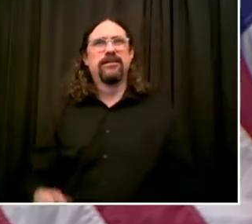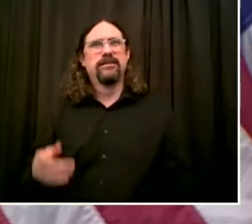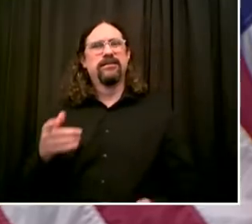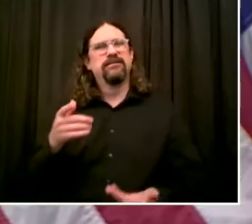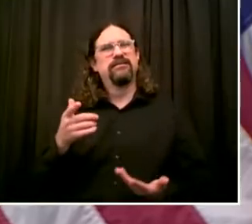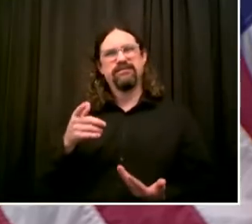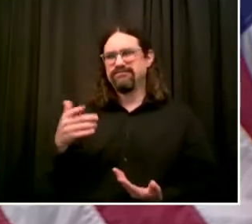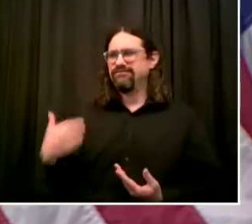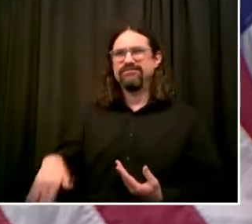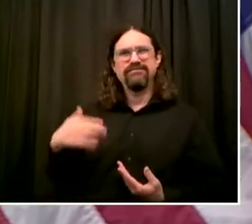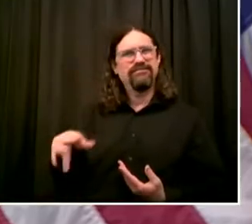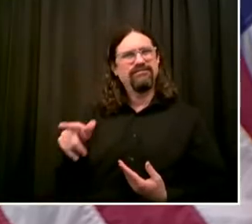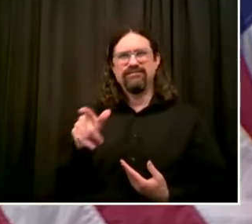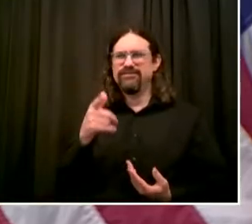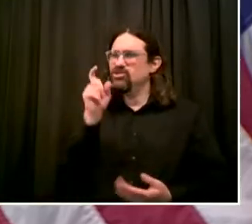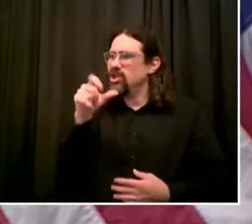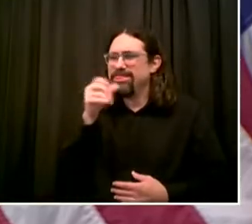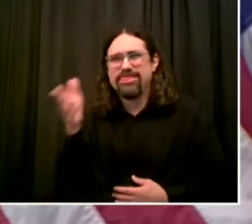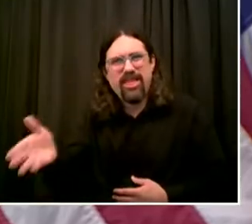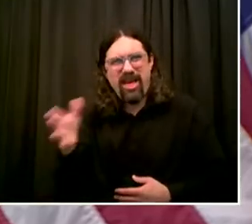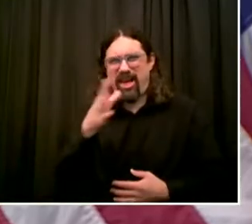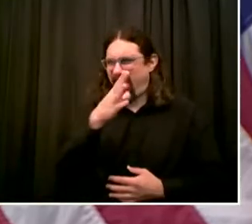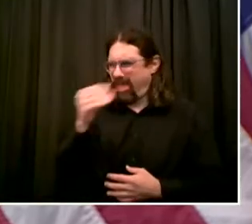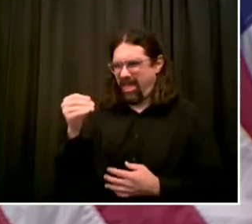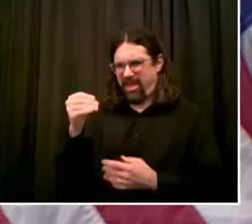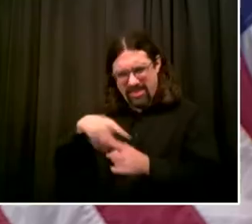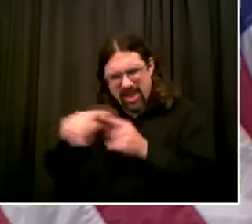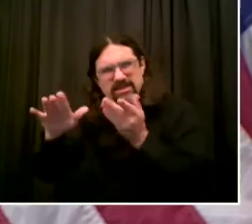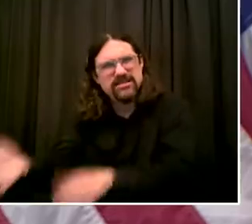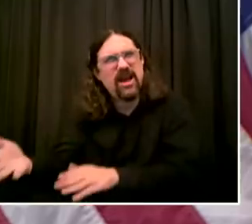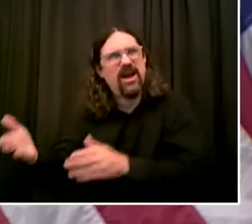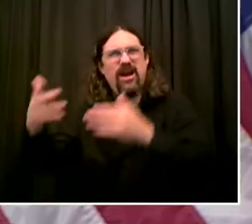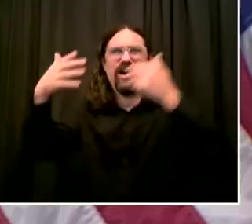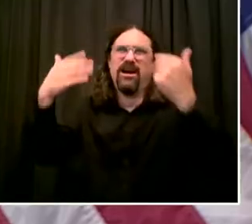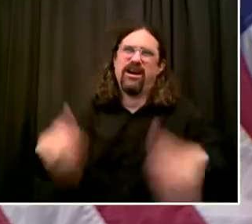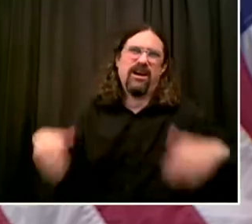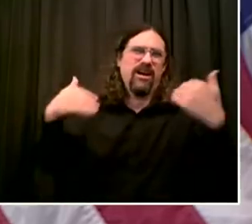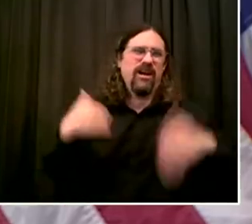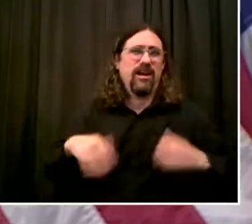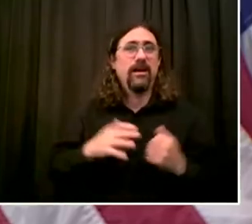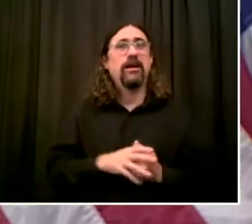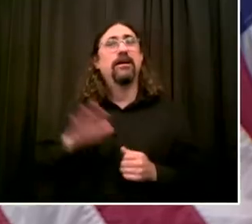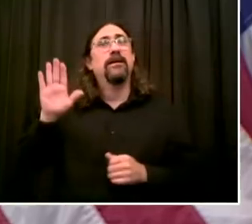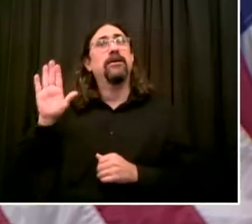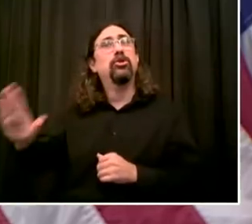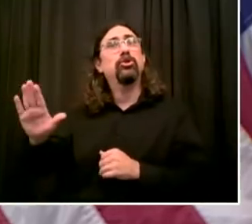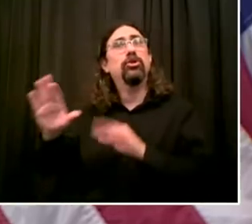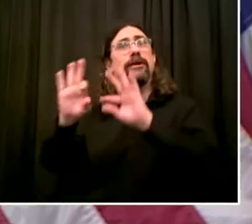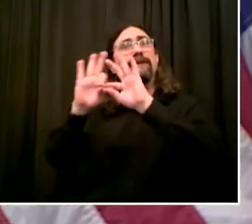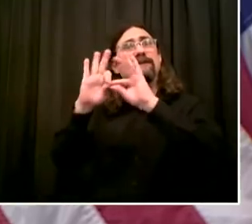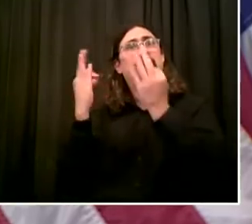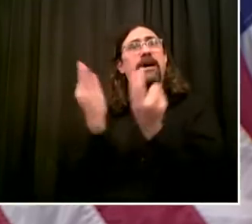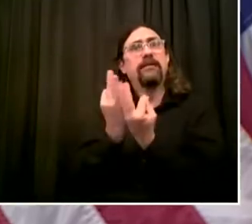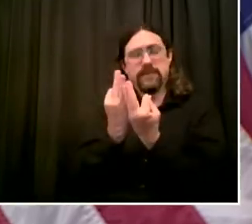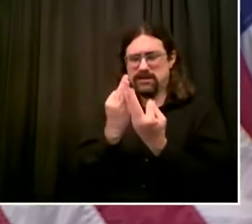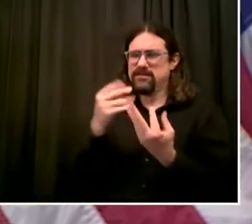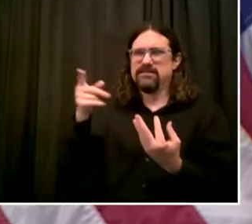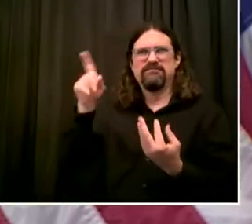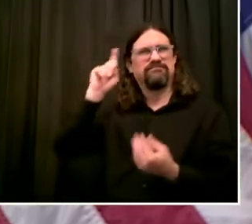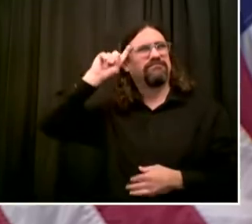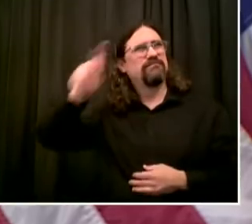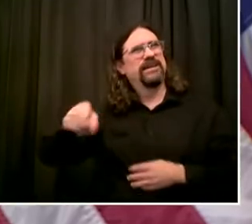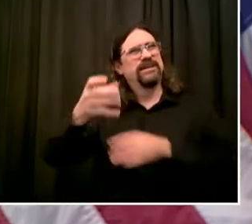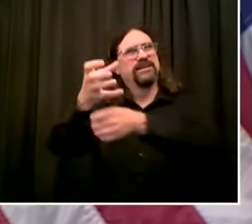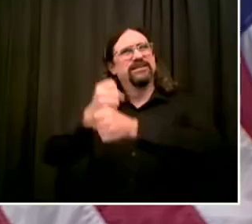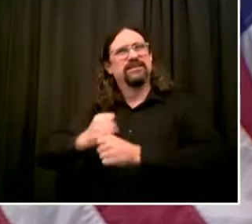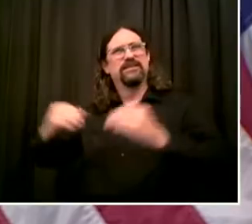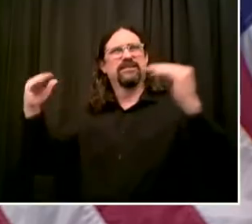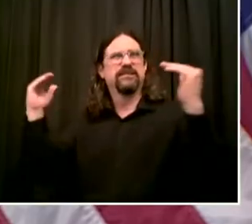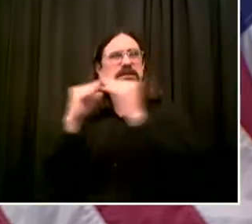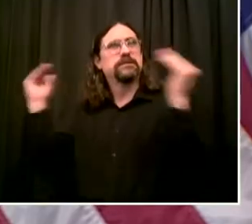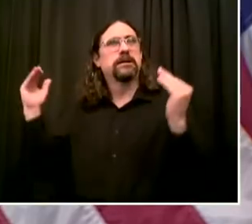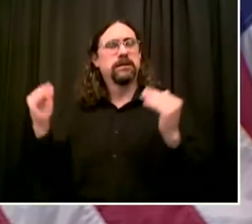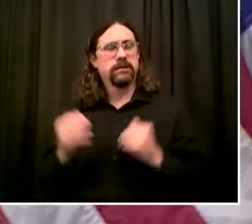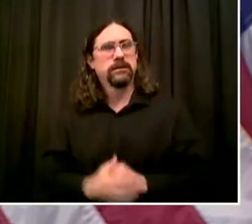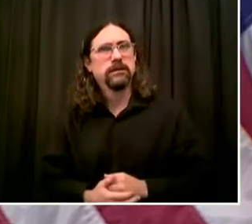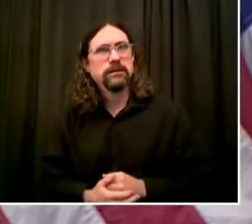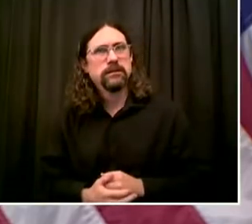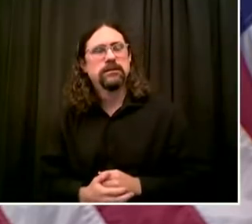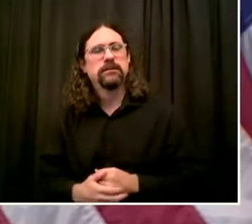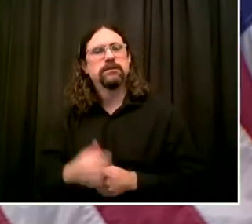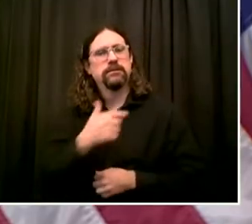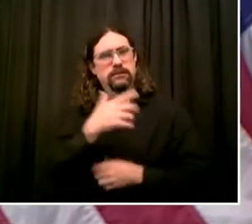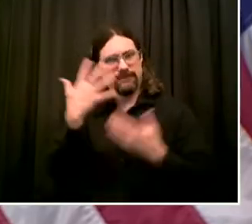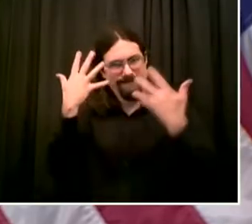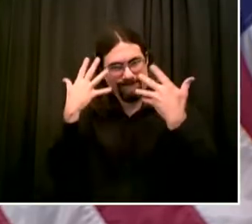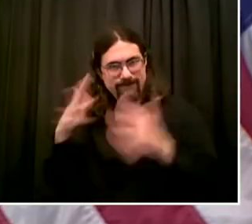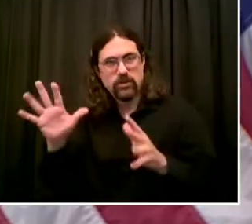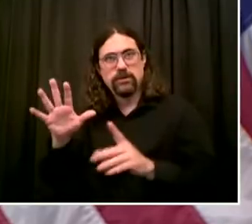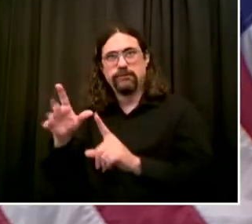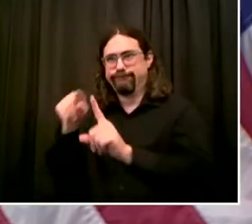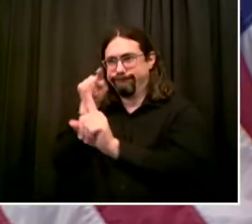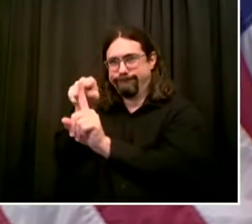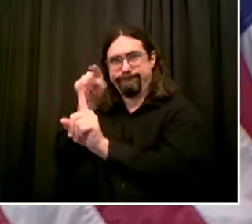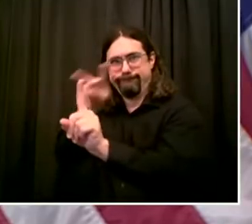AND E WHAVE TO WRITE THE WRONG.